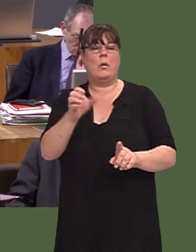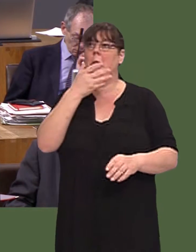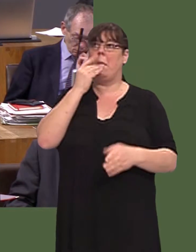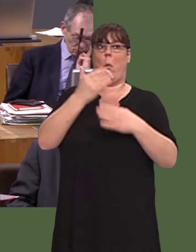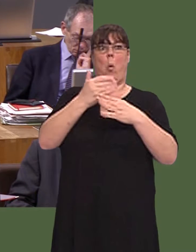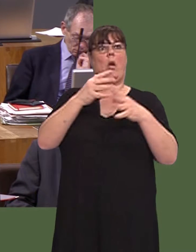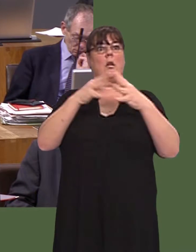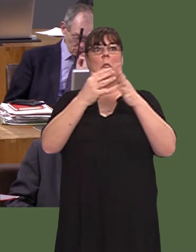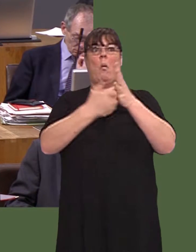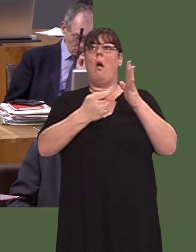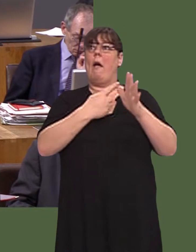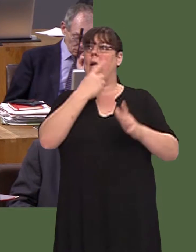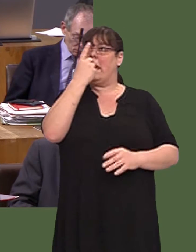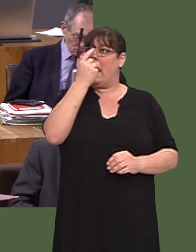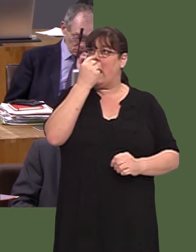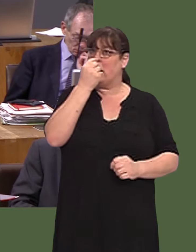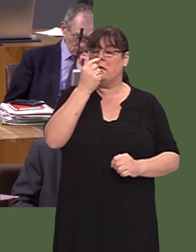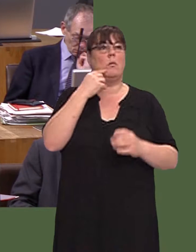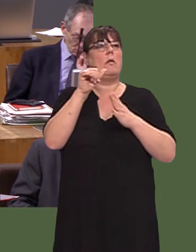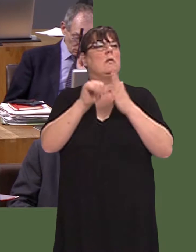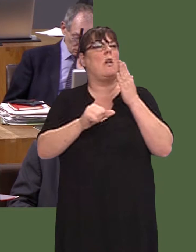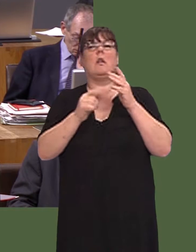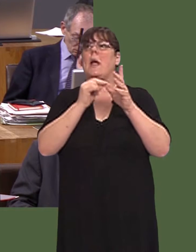available to us when the Welsh Revenue Authority begins in April.